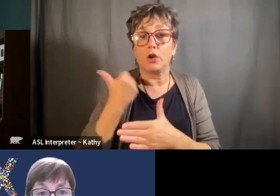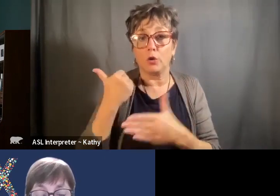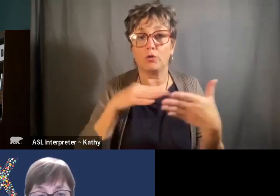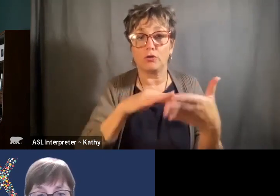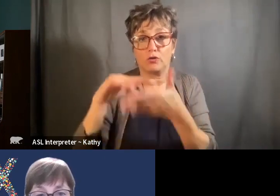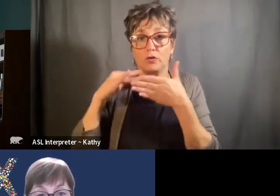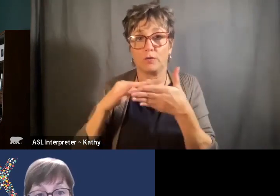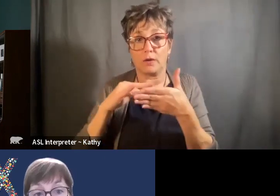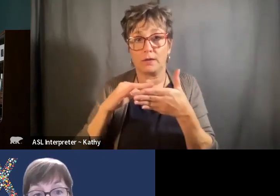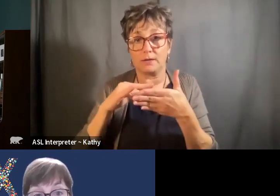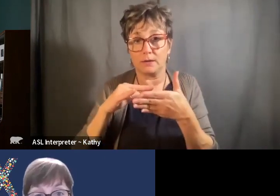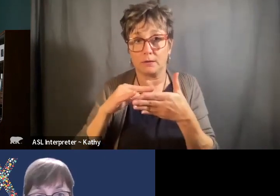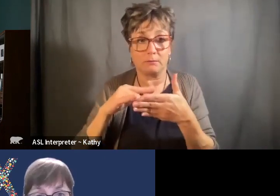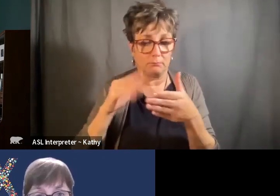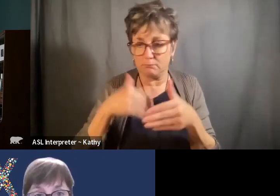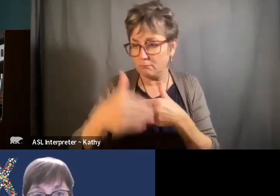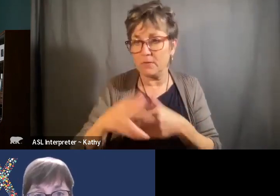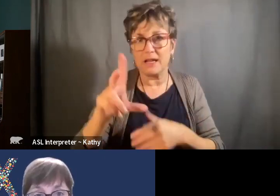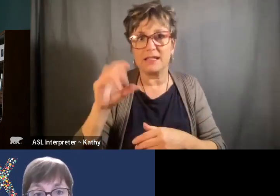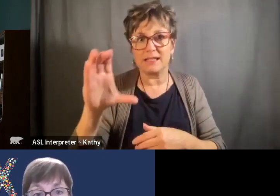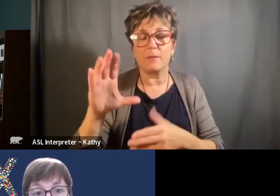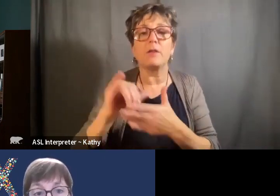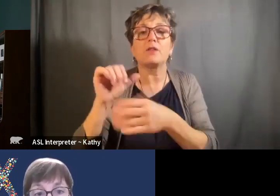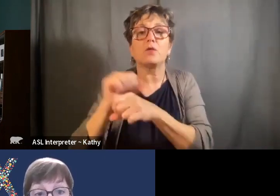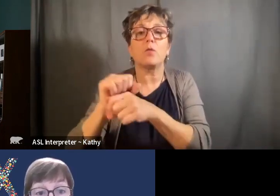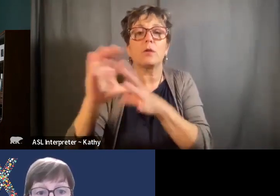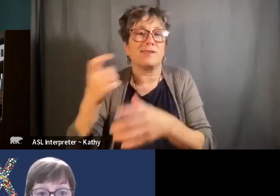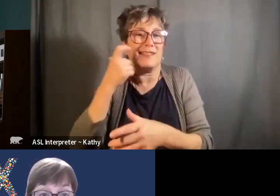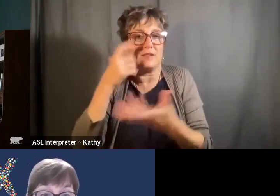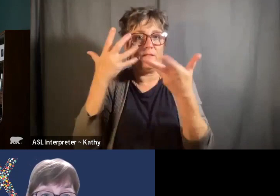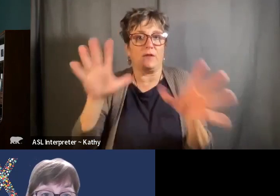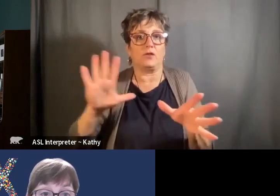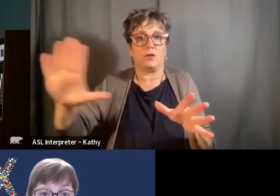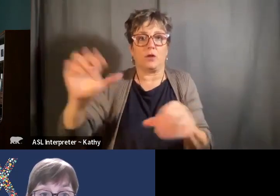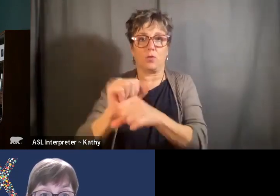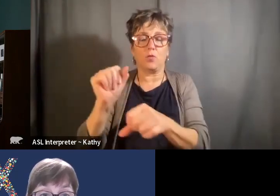in December because that's the working group that just completed the work. We will have a vision loss